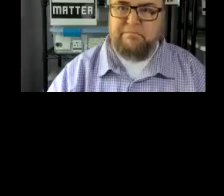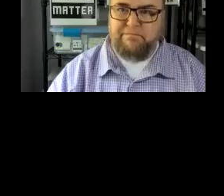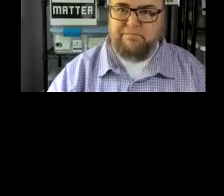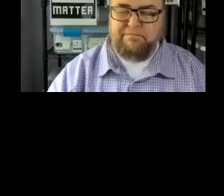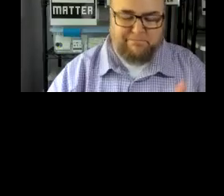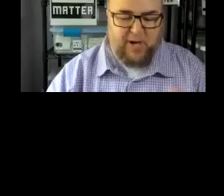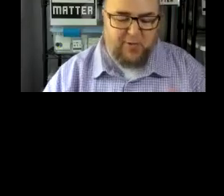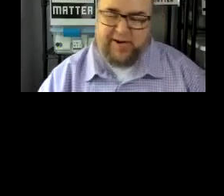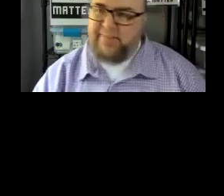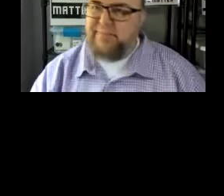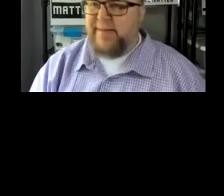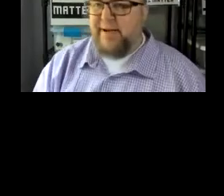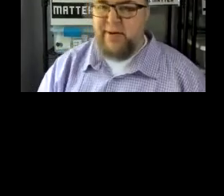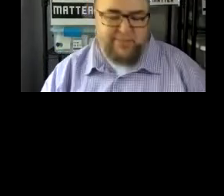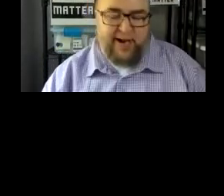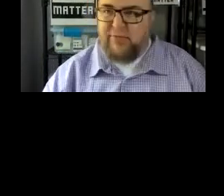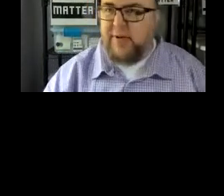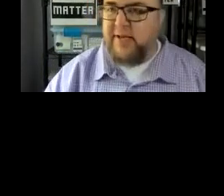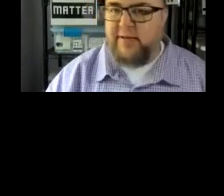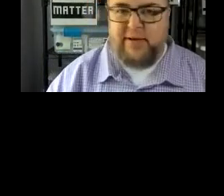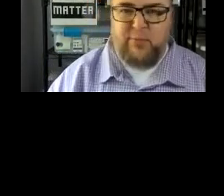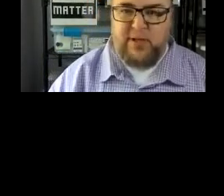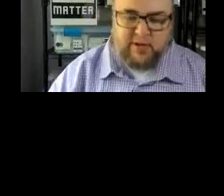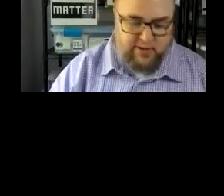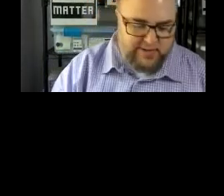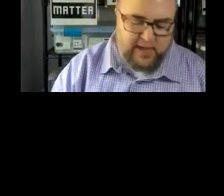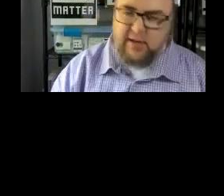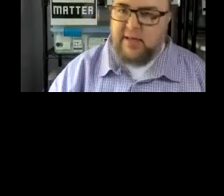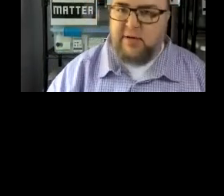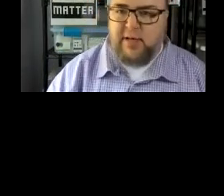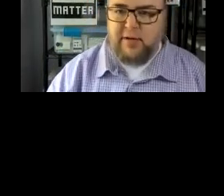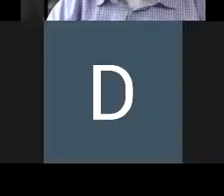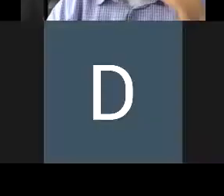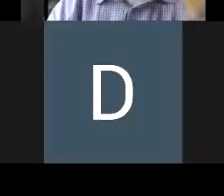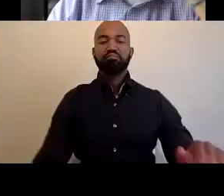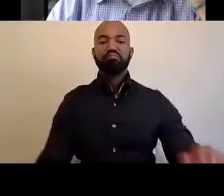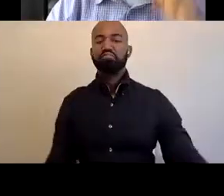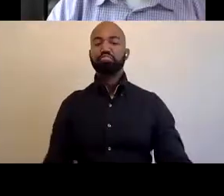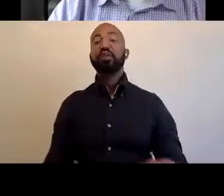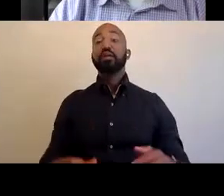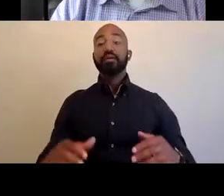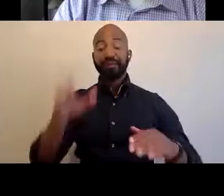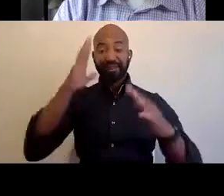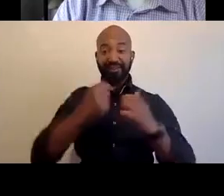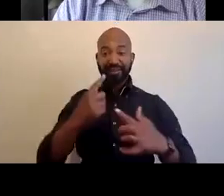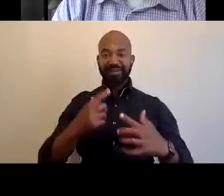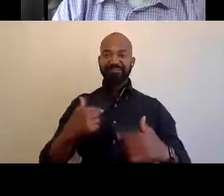Ready to go. All right. Hi everybody. We are excited that you're here. I'm Michael Munson with FORGE,